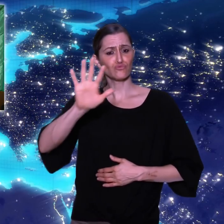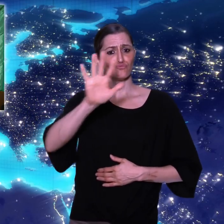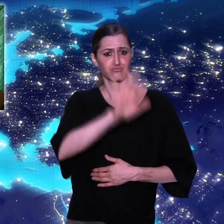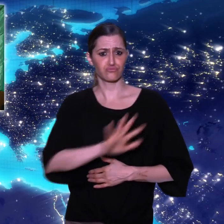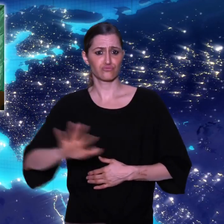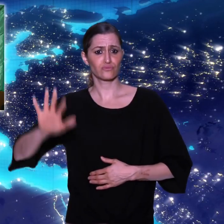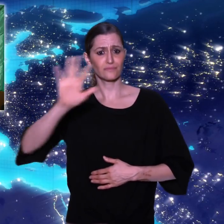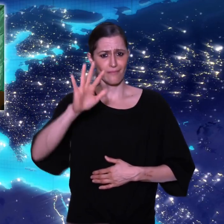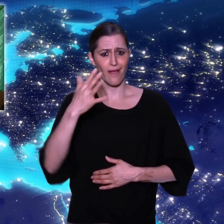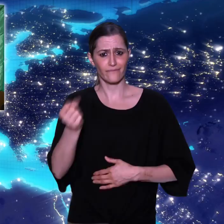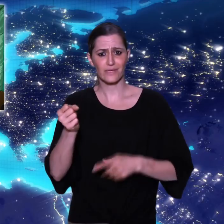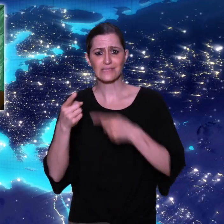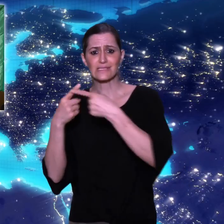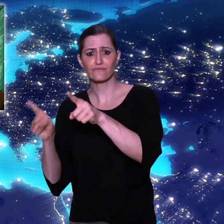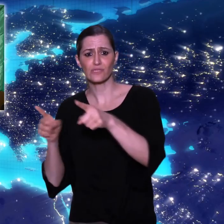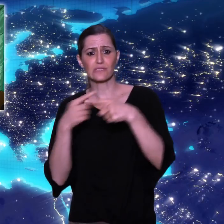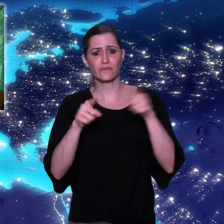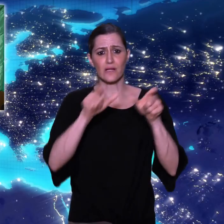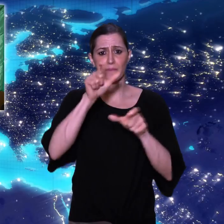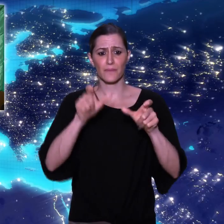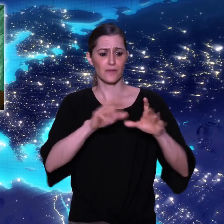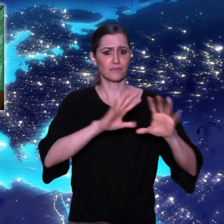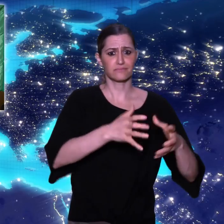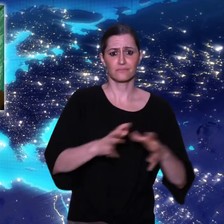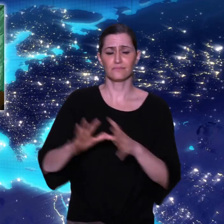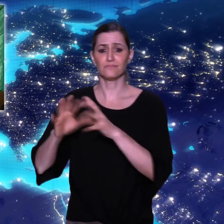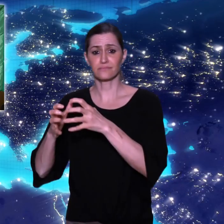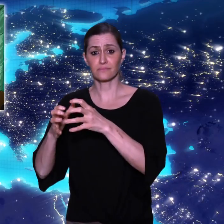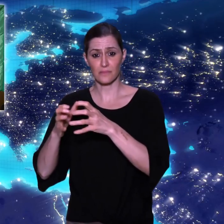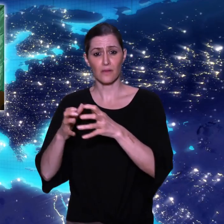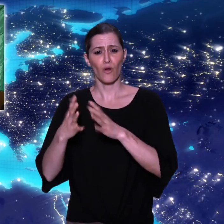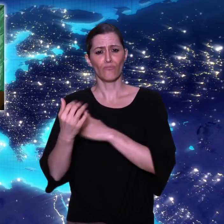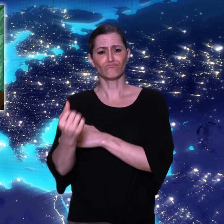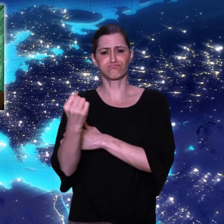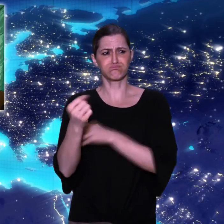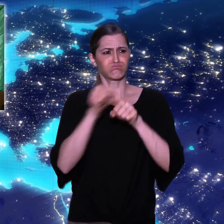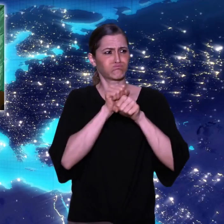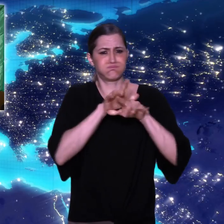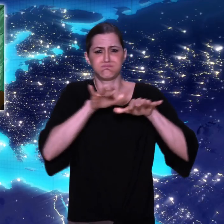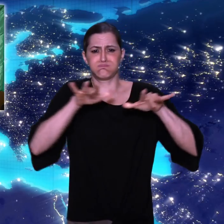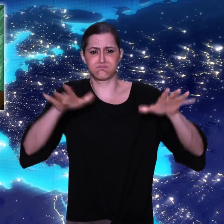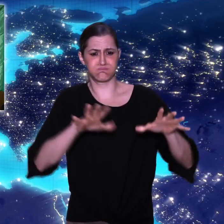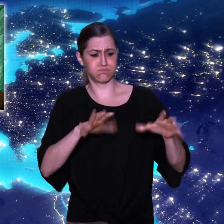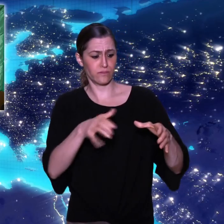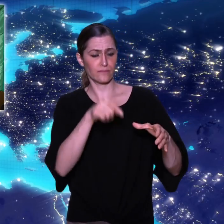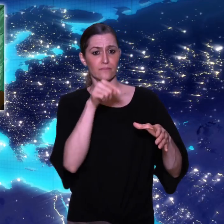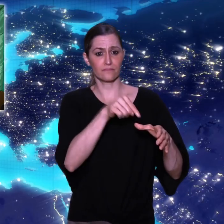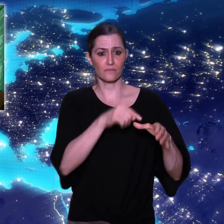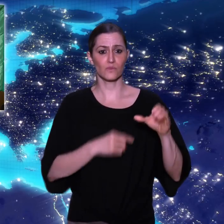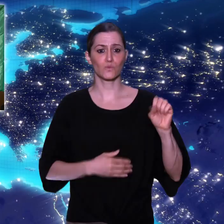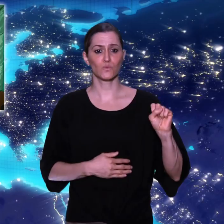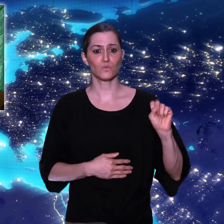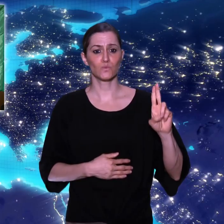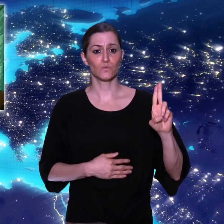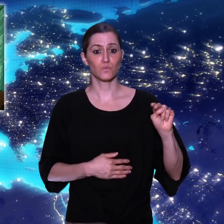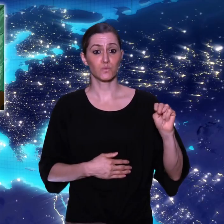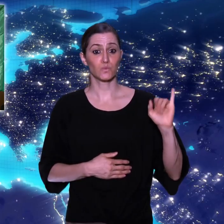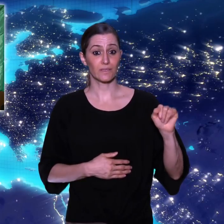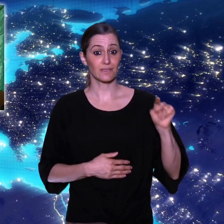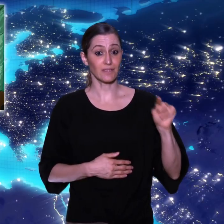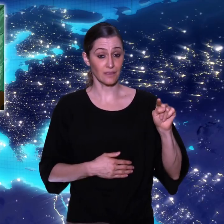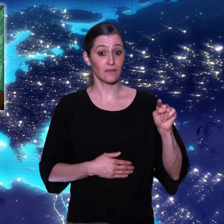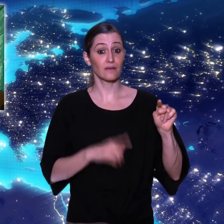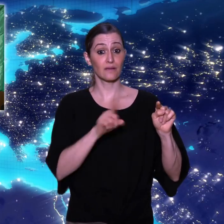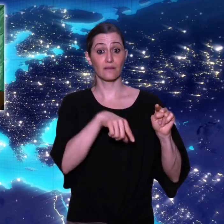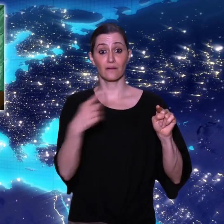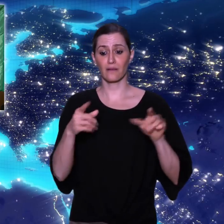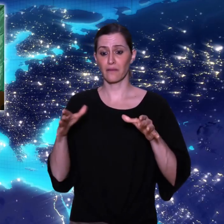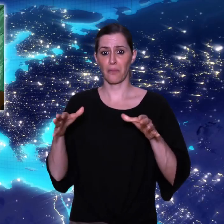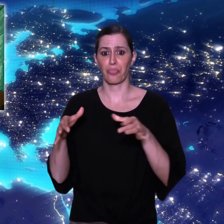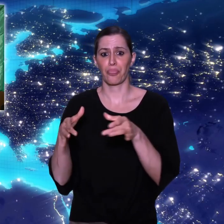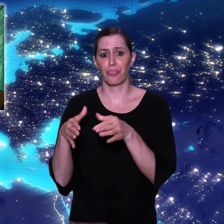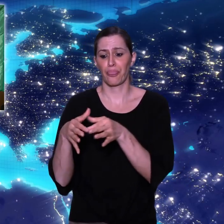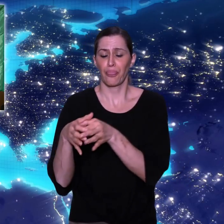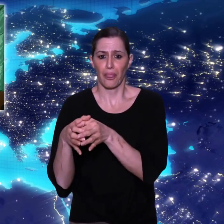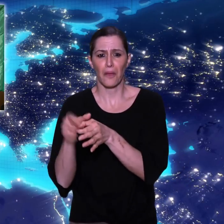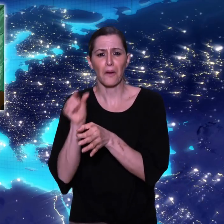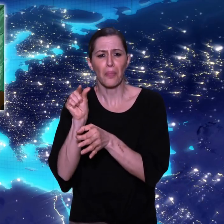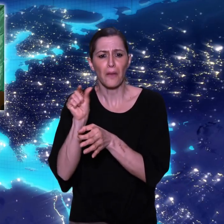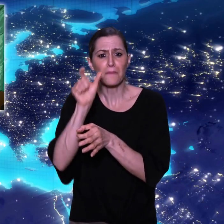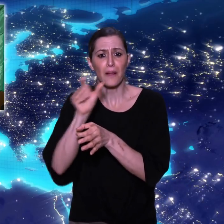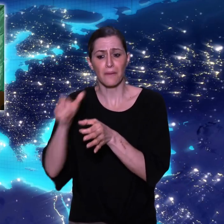Qureiris belongs to the Shiite minority in a Sunni